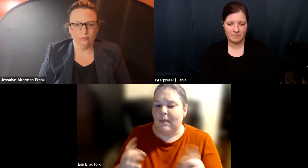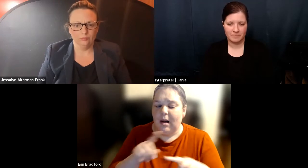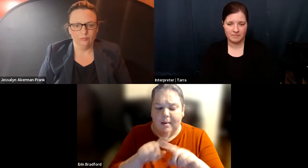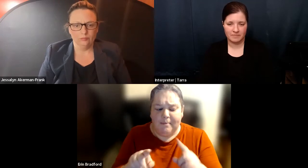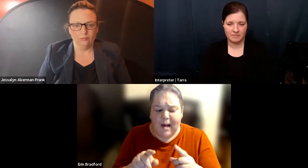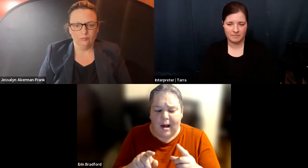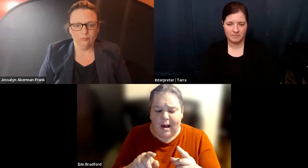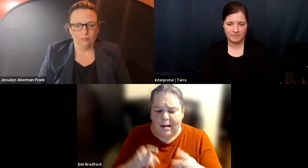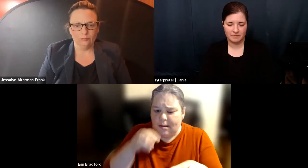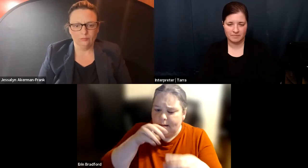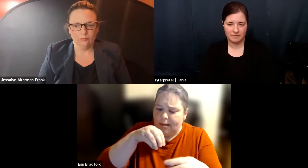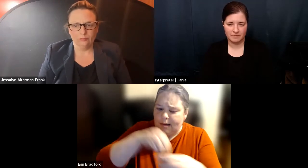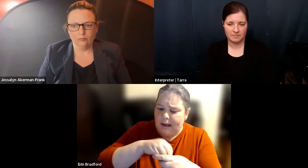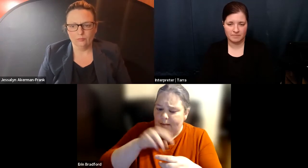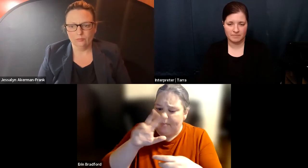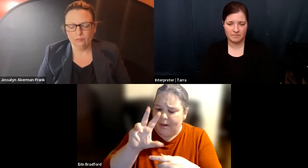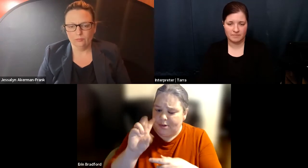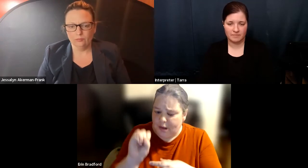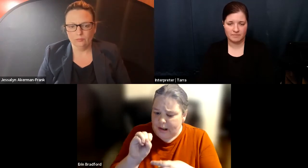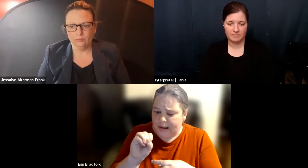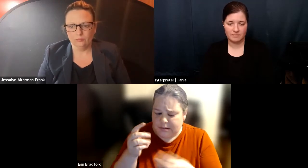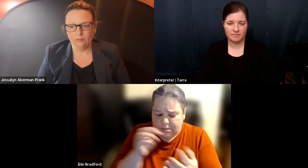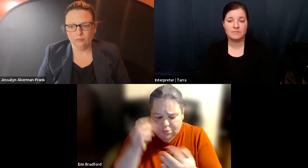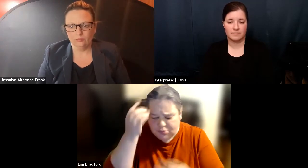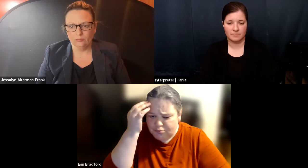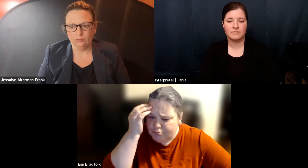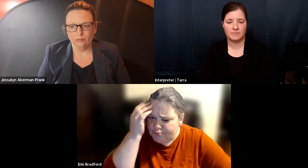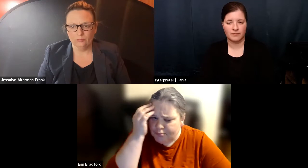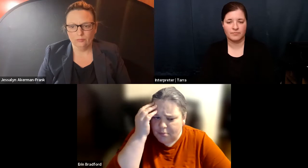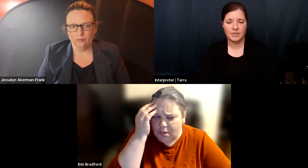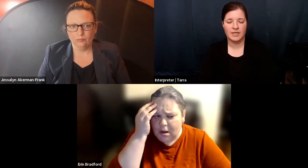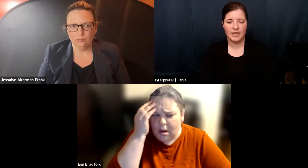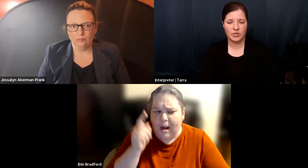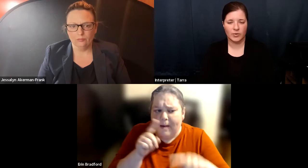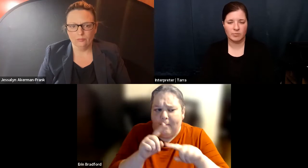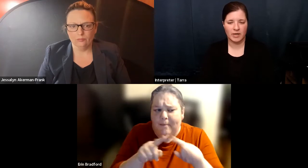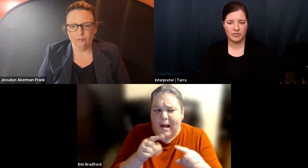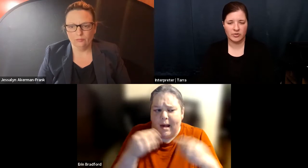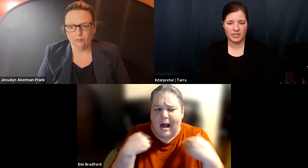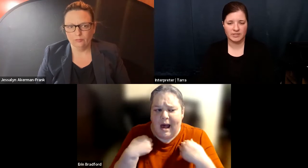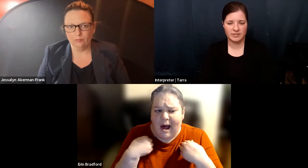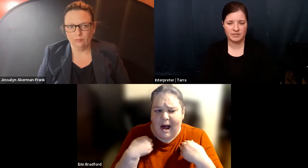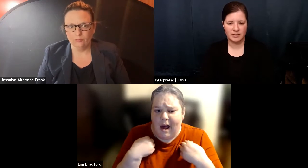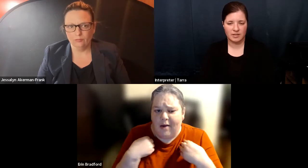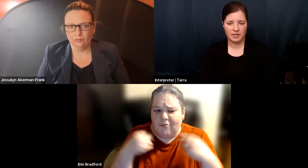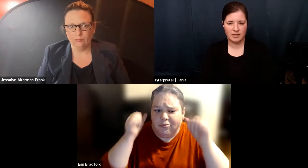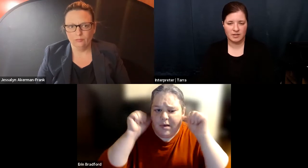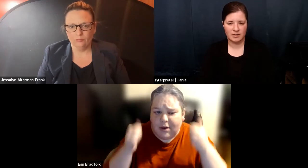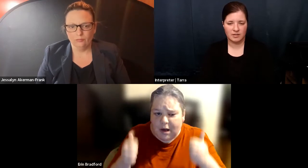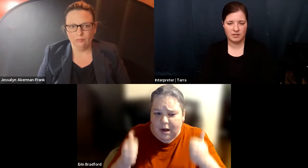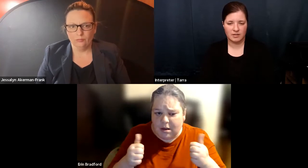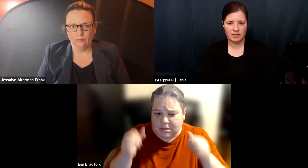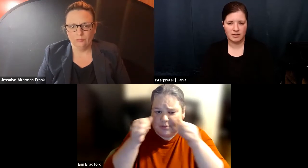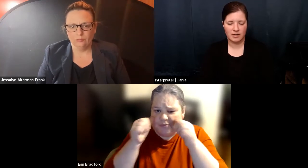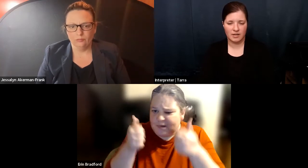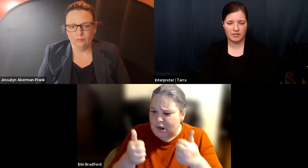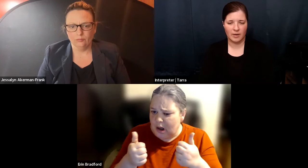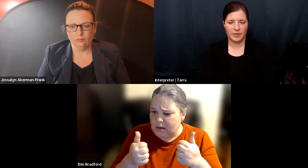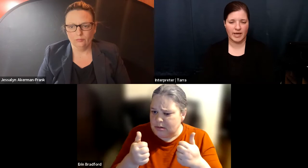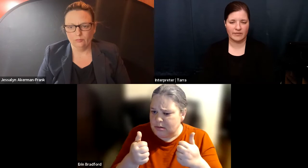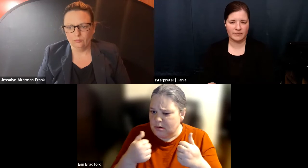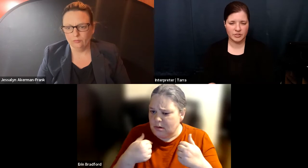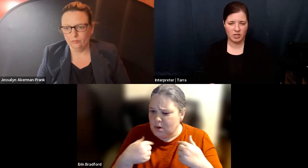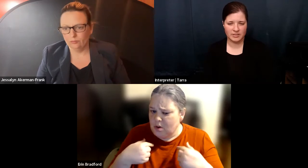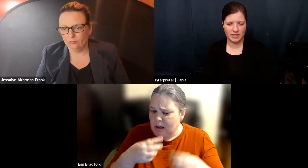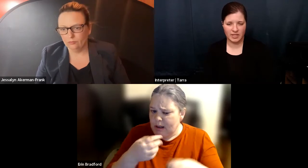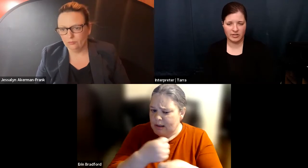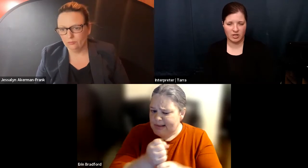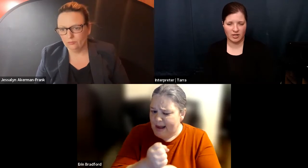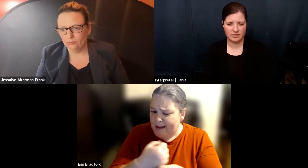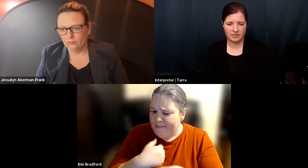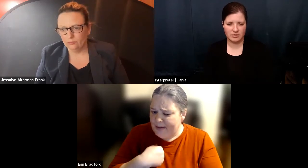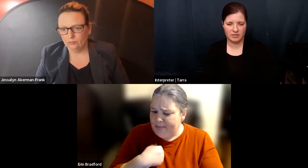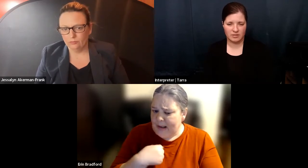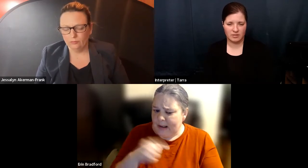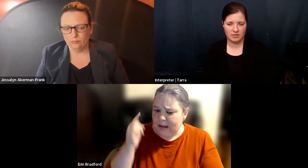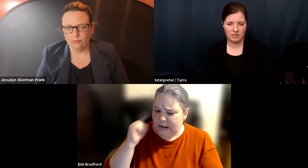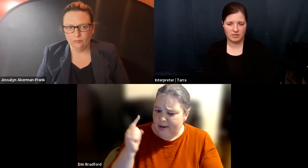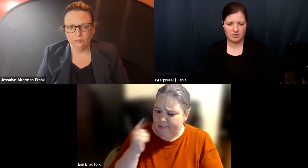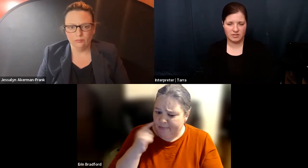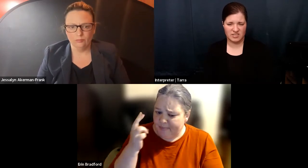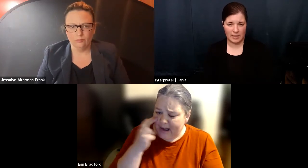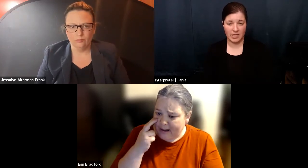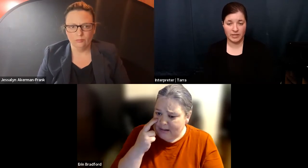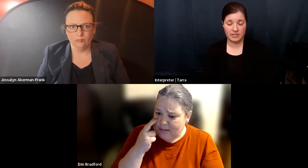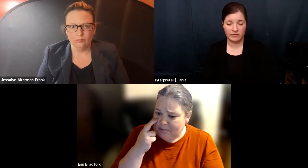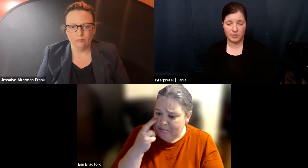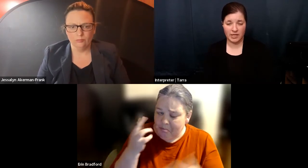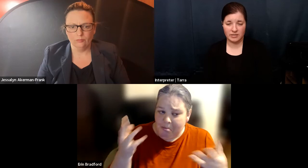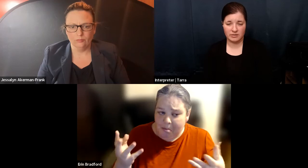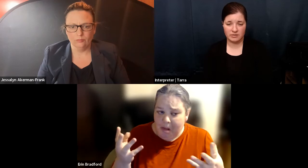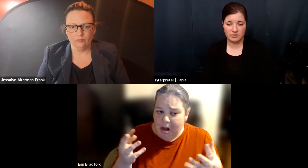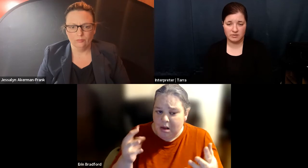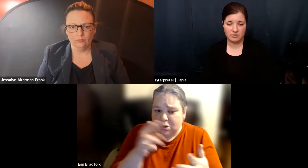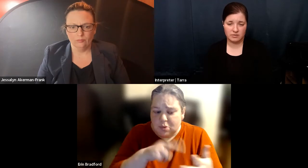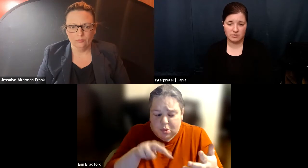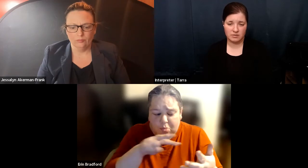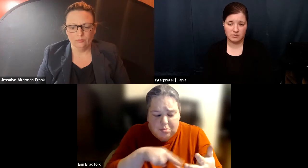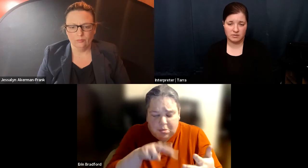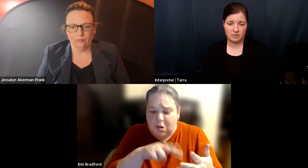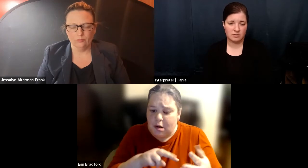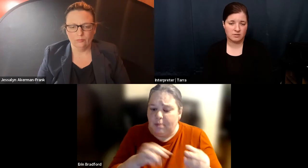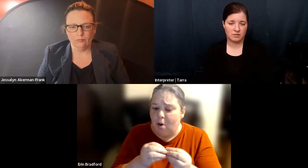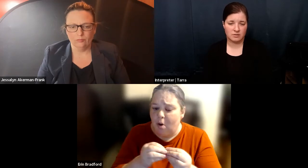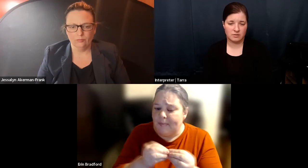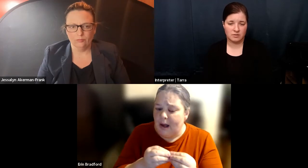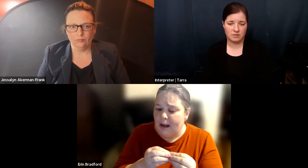And then similar to Helen Keller.